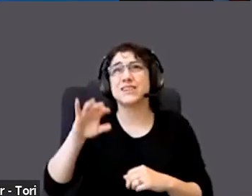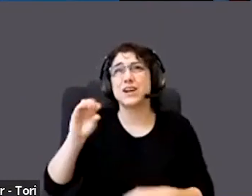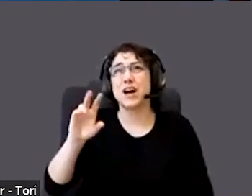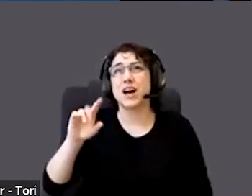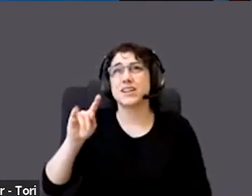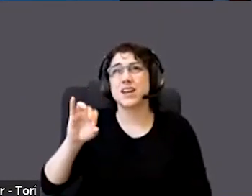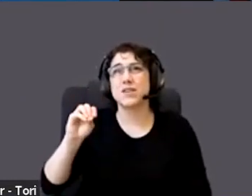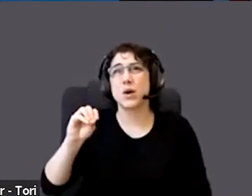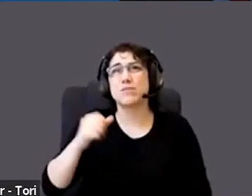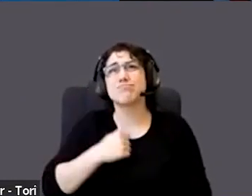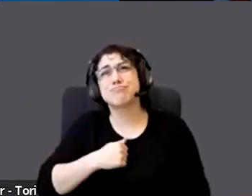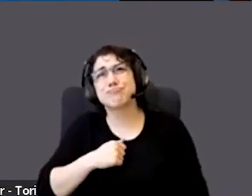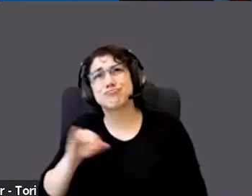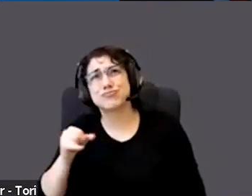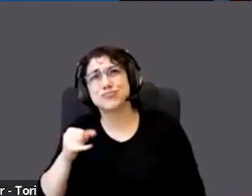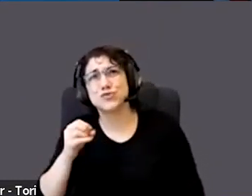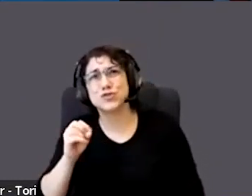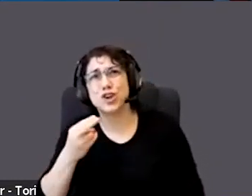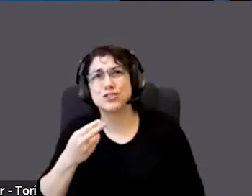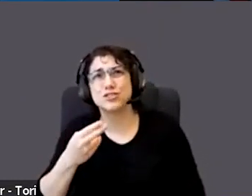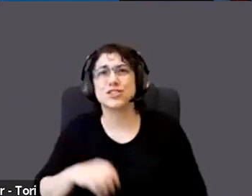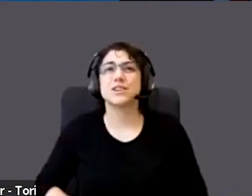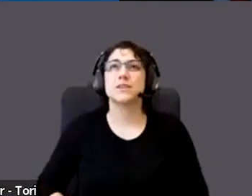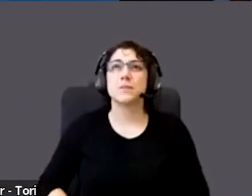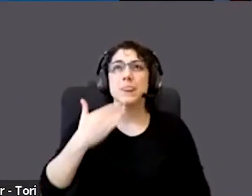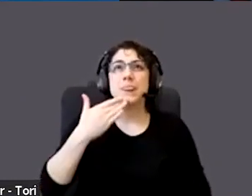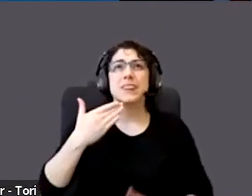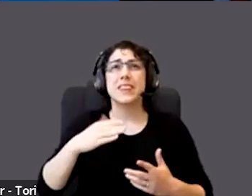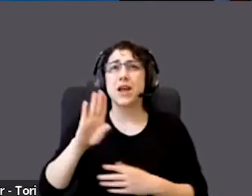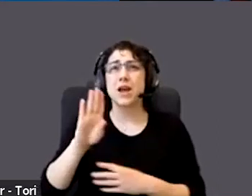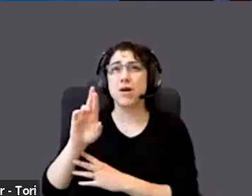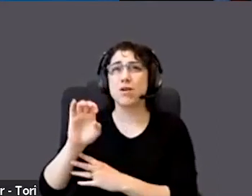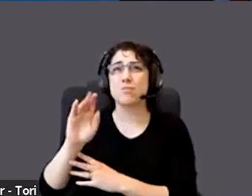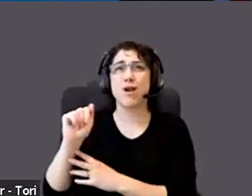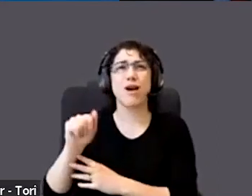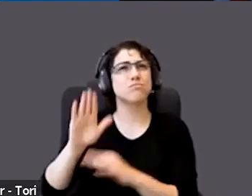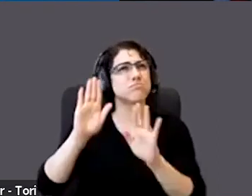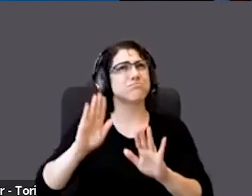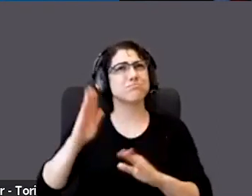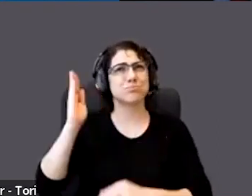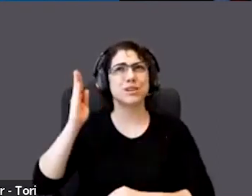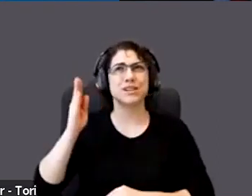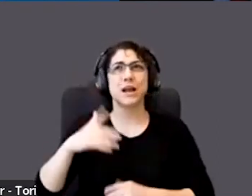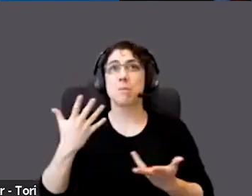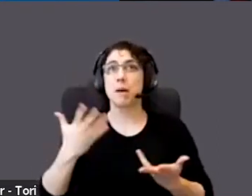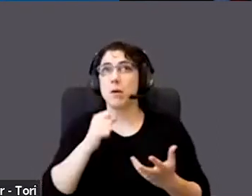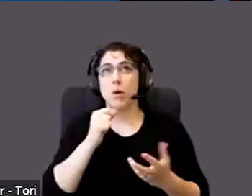Thank you, Barbara, for that great presentation. And maybe there won't even be enough time for time for this,